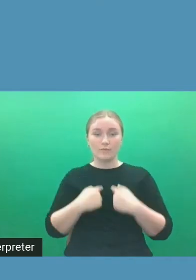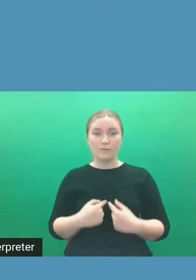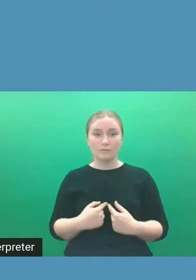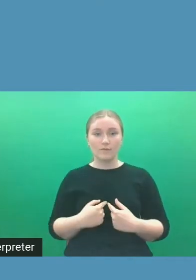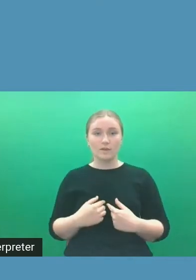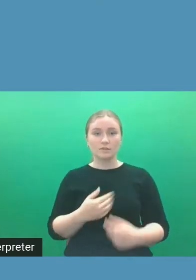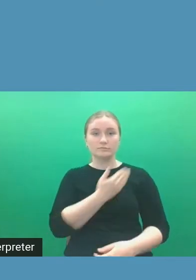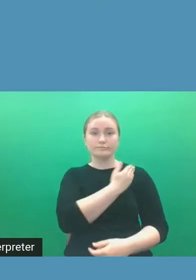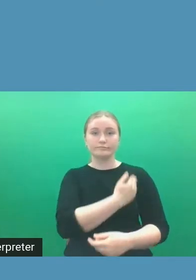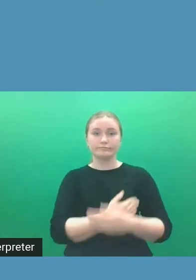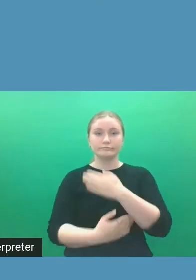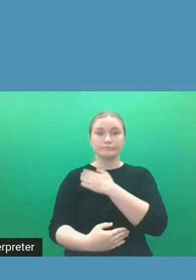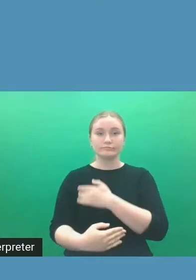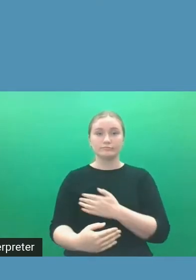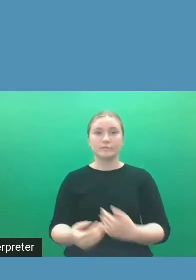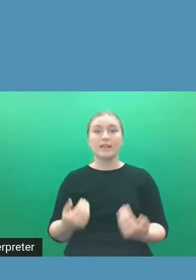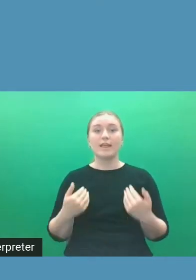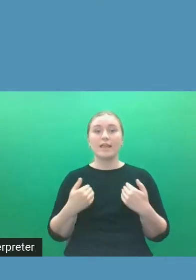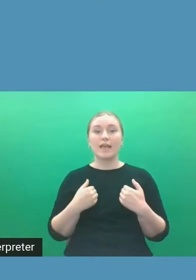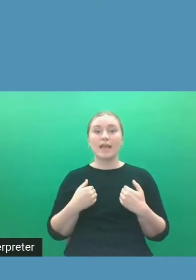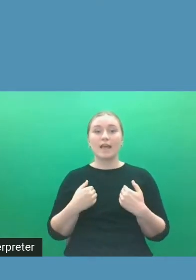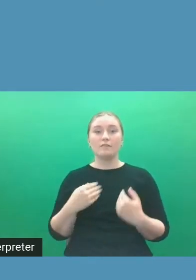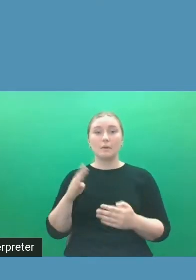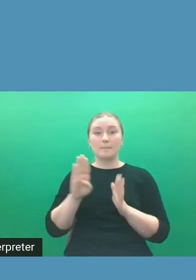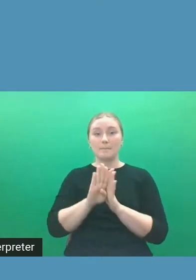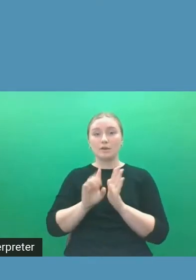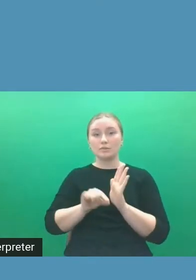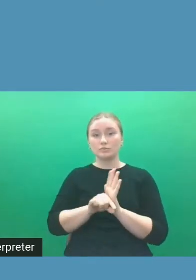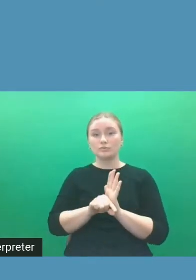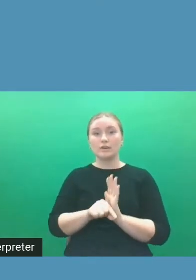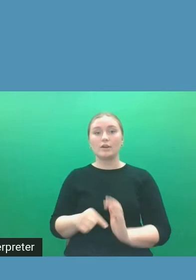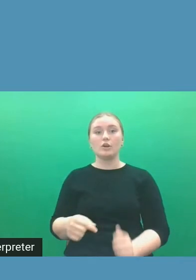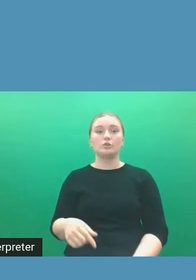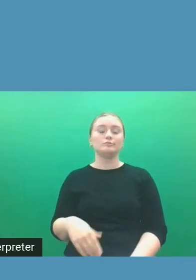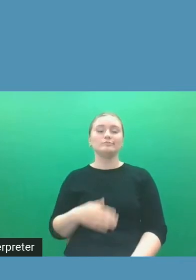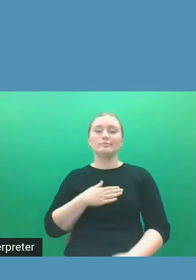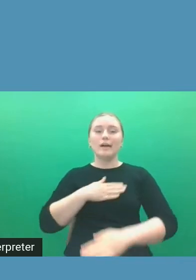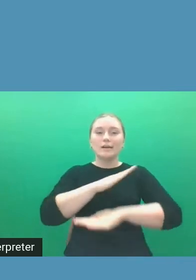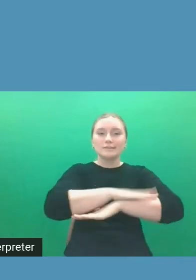desk and a computer. As the host for today's session, I would like to convey a few things